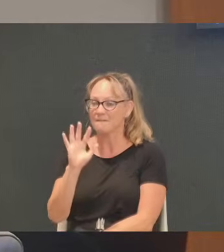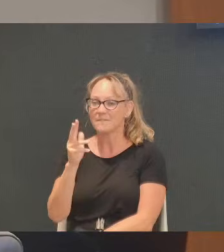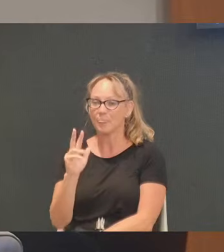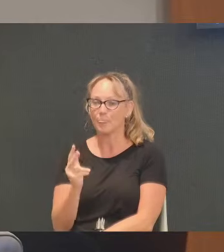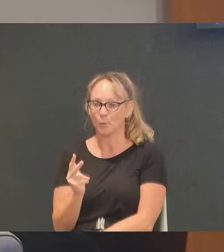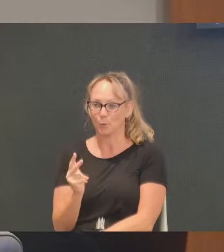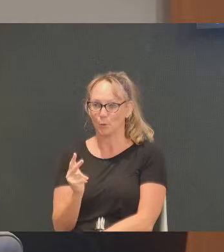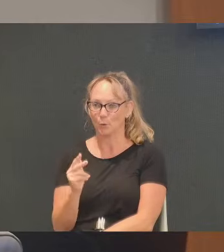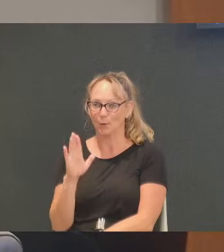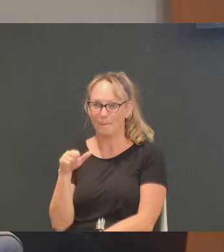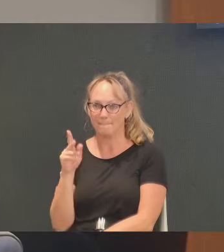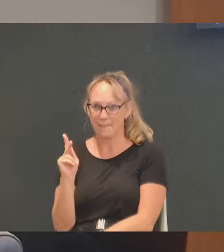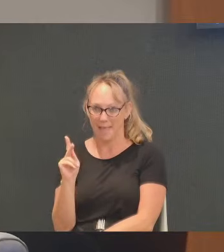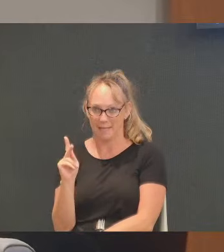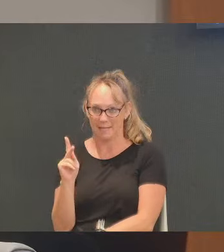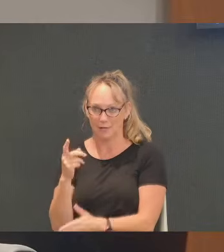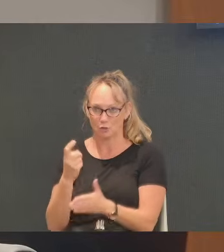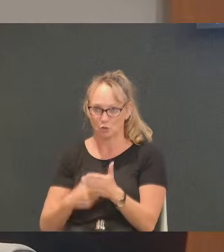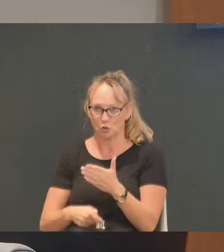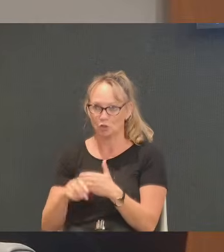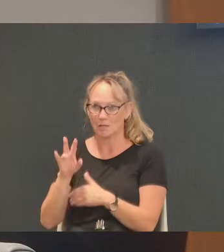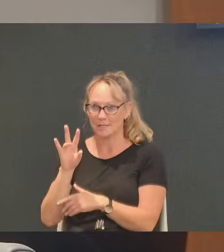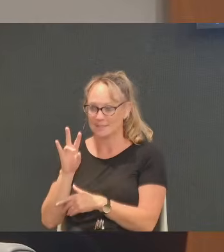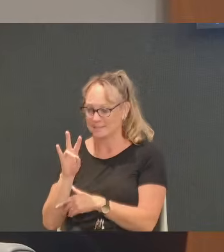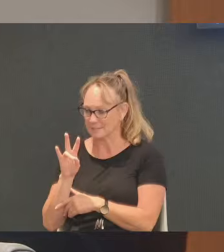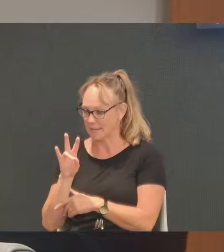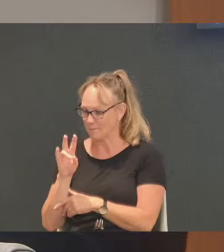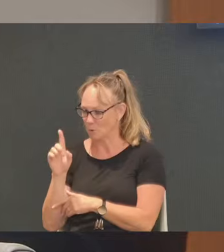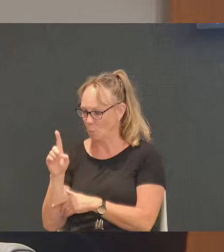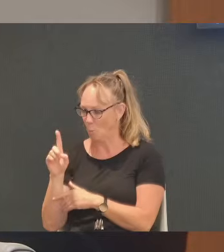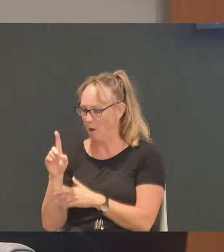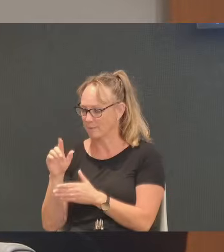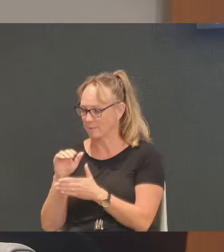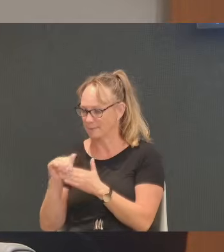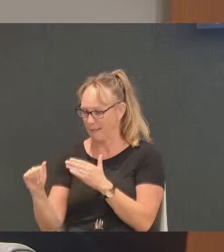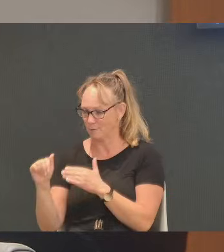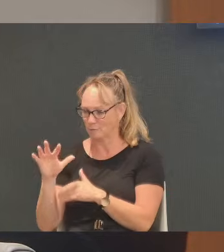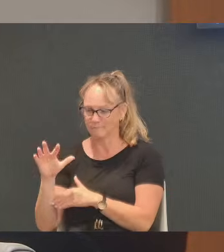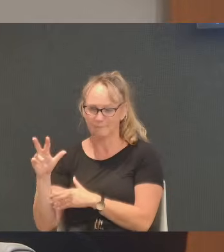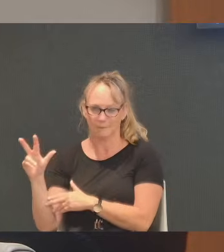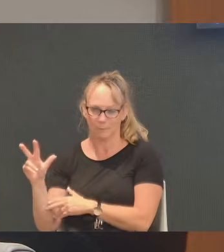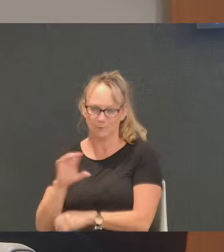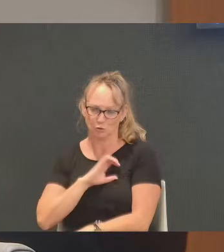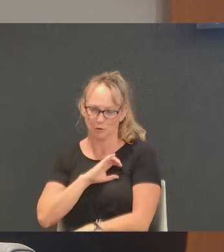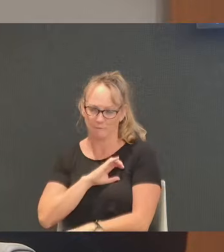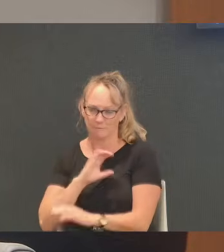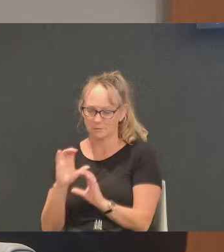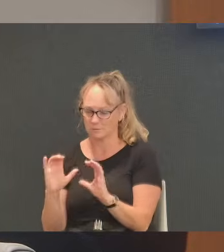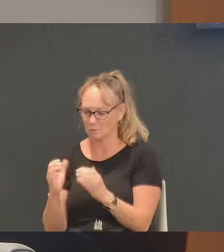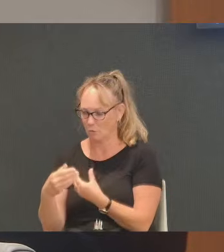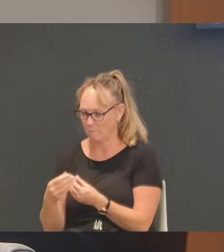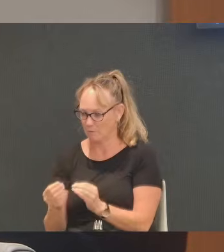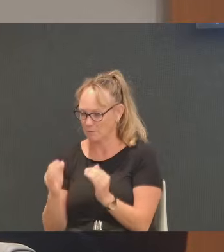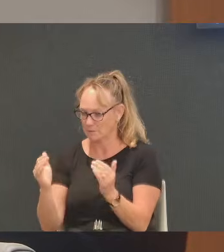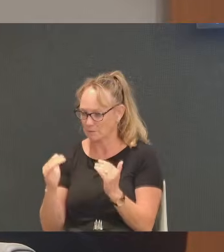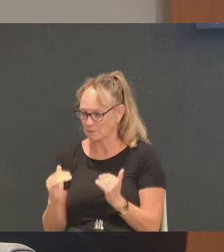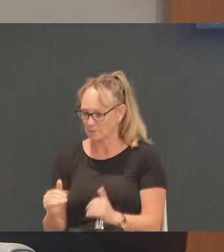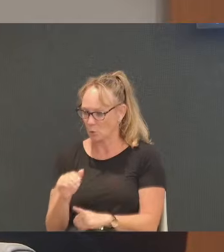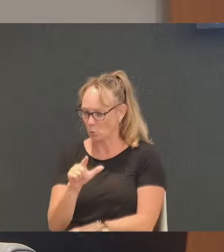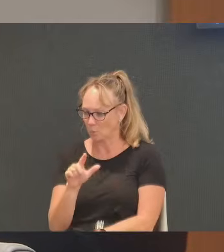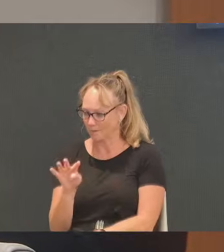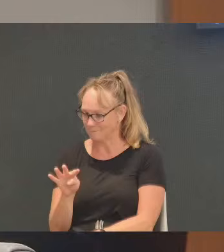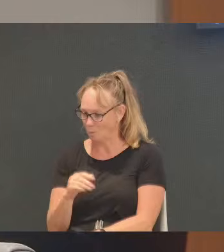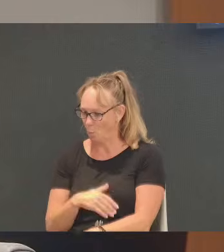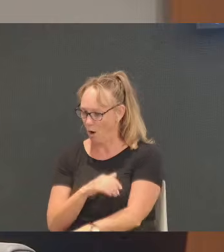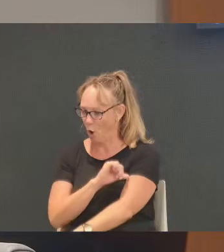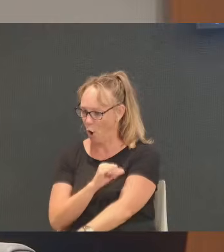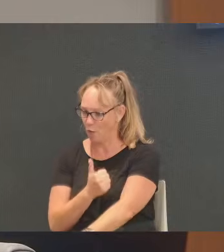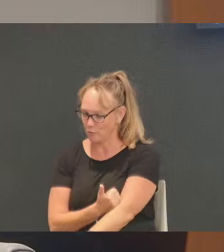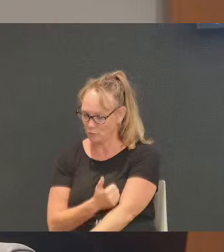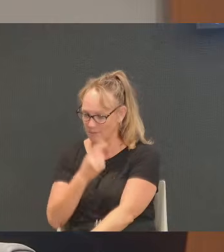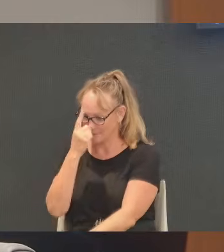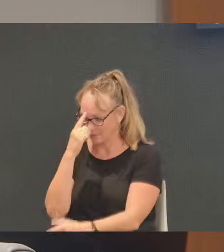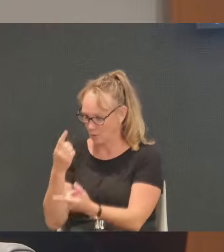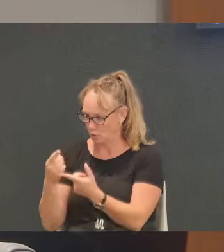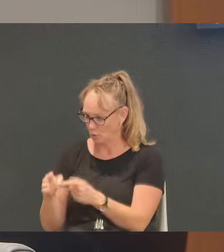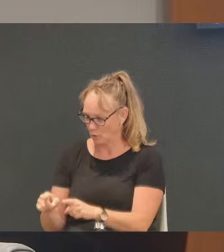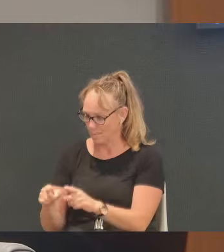in the Sheriff's office for $715. item 24 is a authorizing an agreement with Amoresco for new